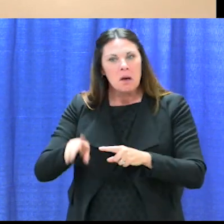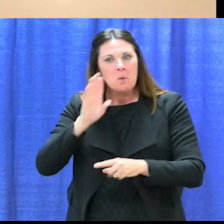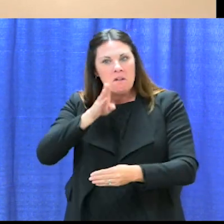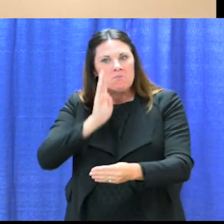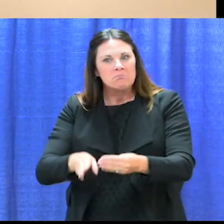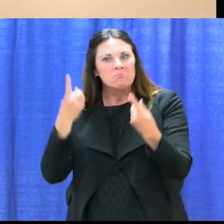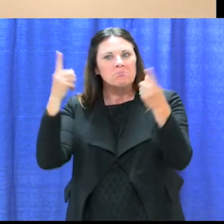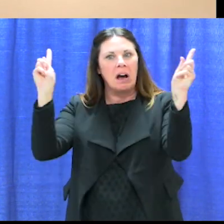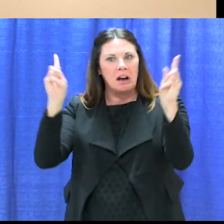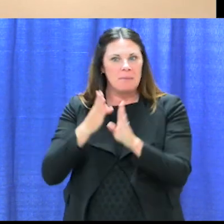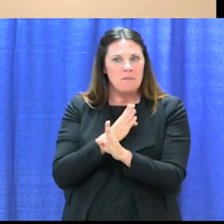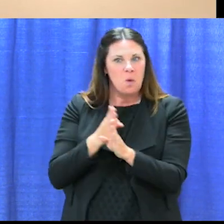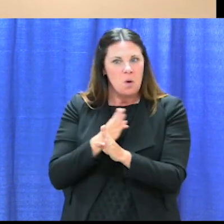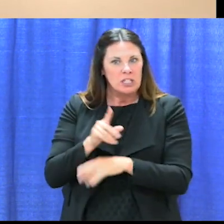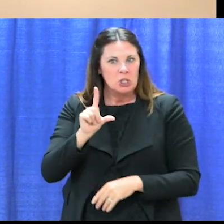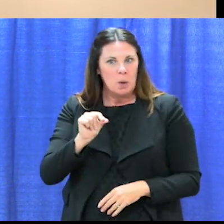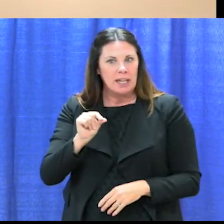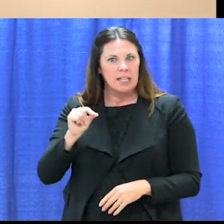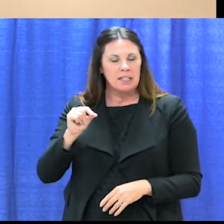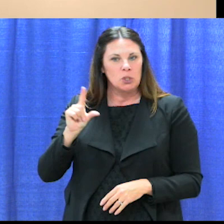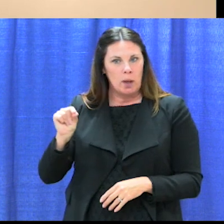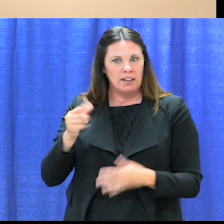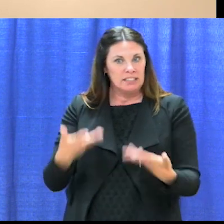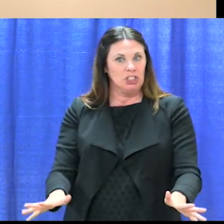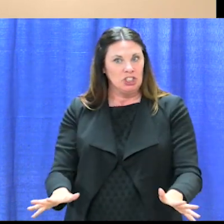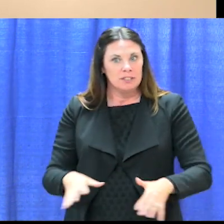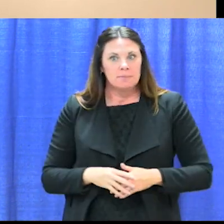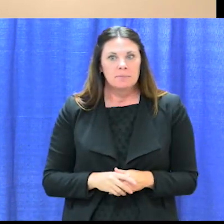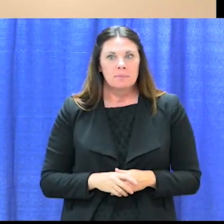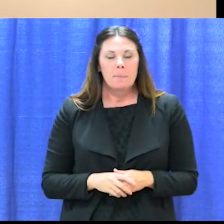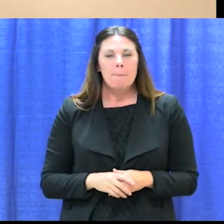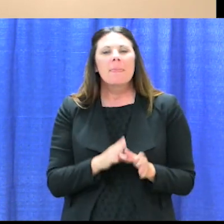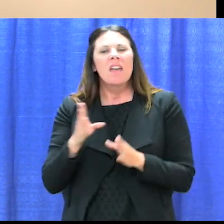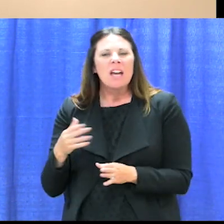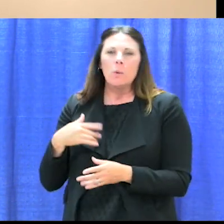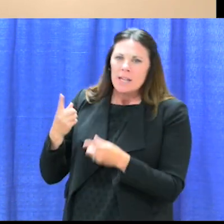And then of course you know we've also encouraged through our work with the CPUC encourage them